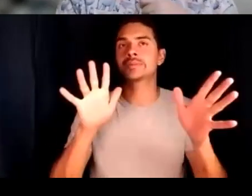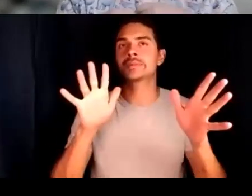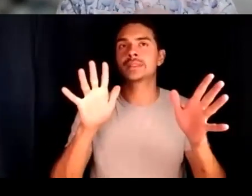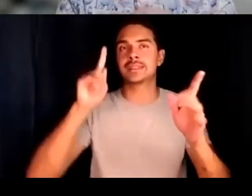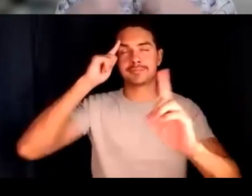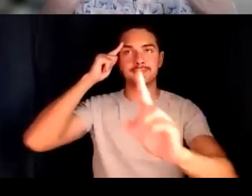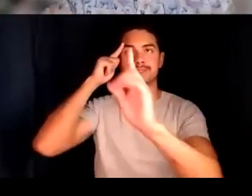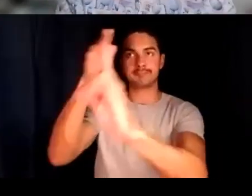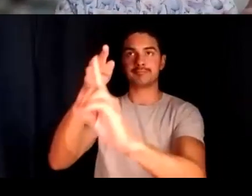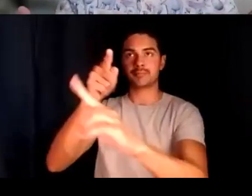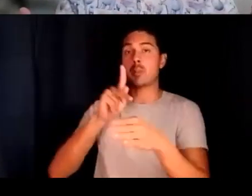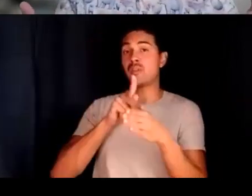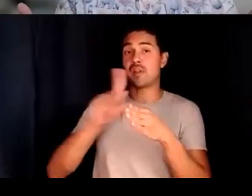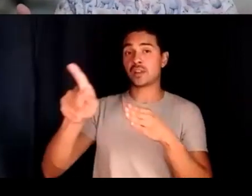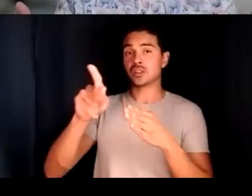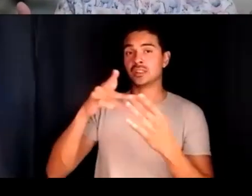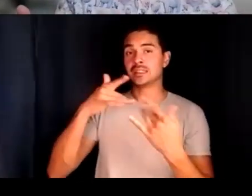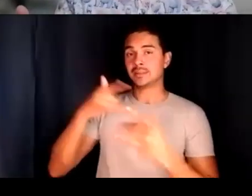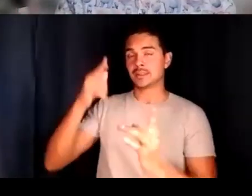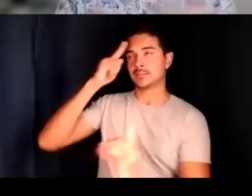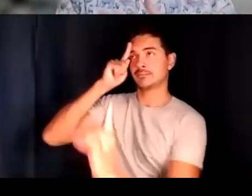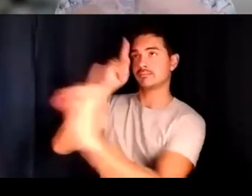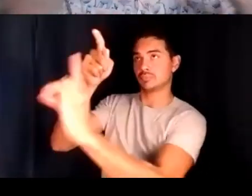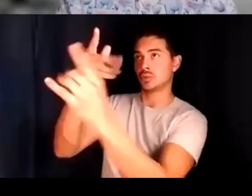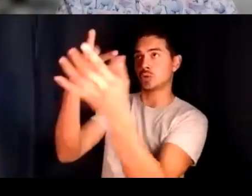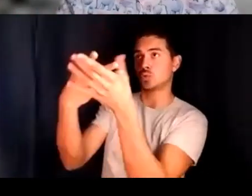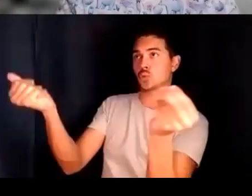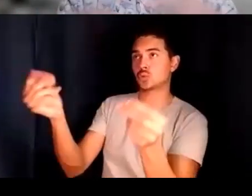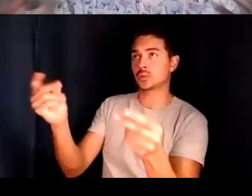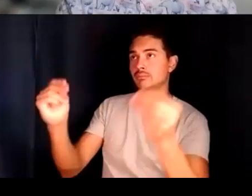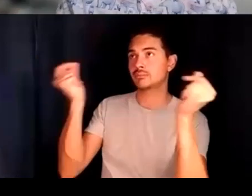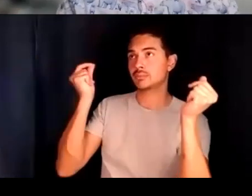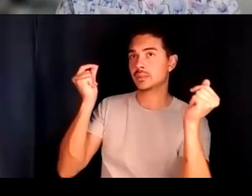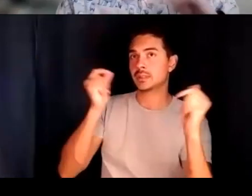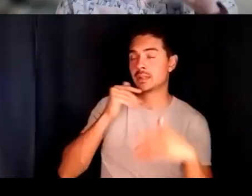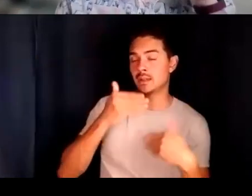We want to see people feeling well and thriving,